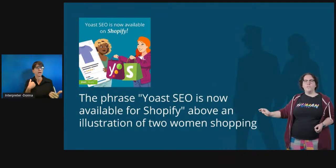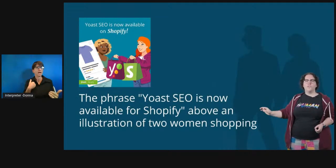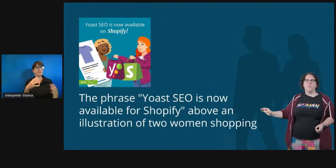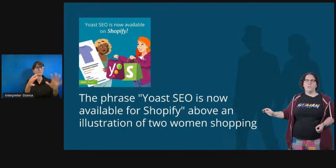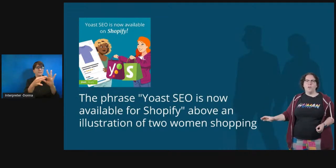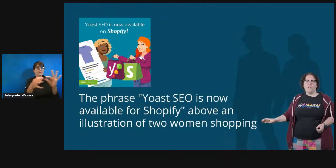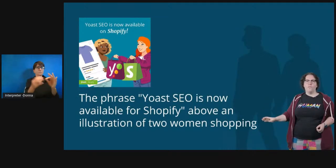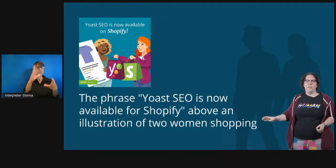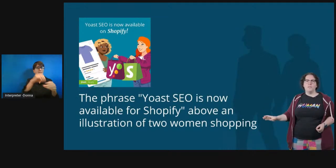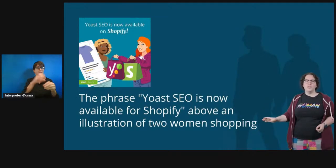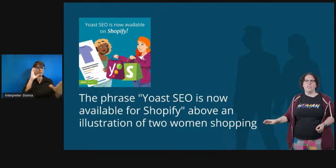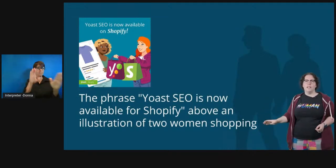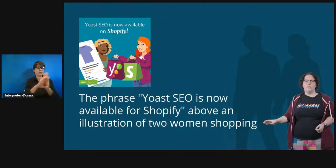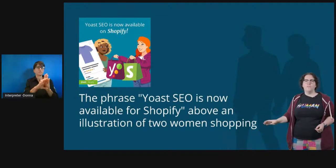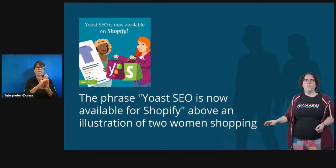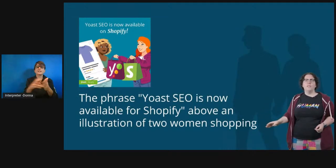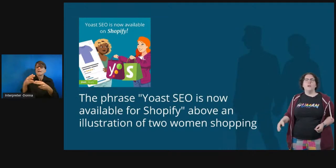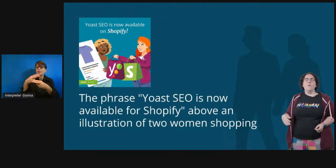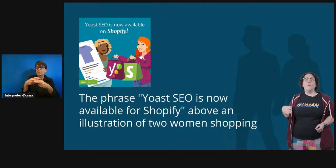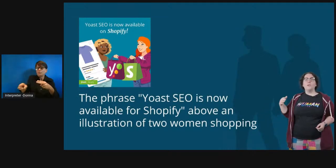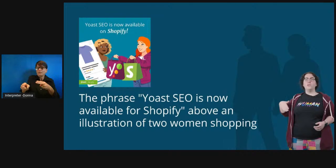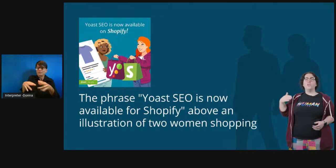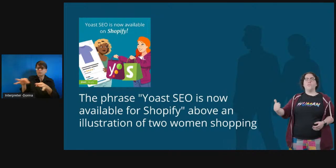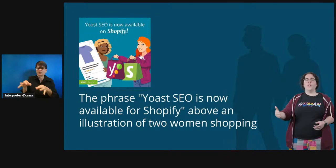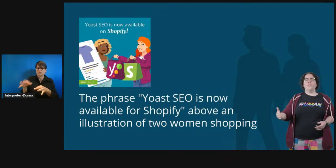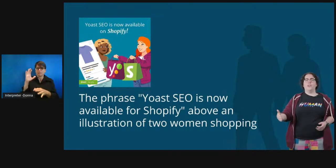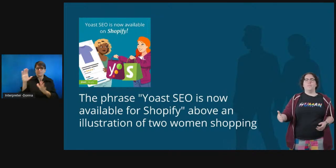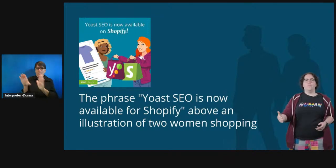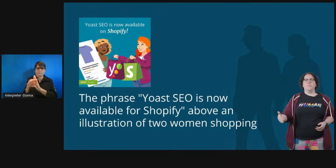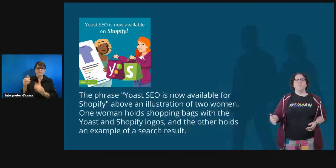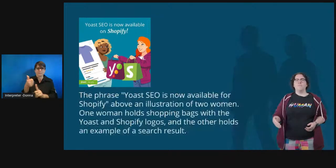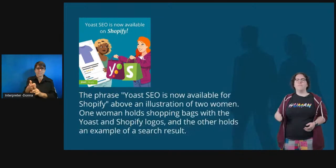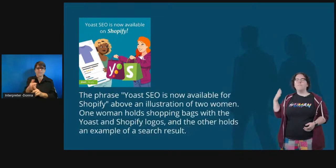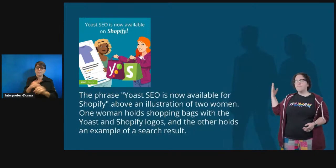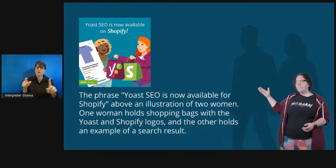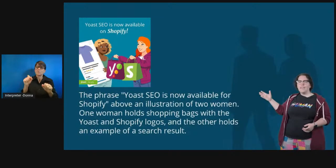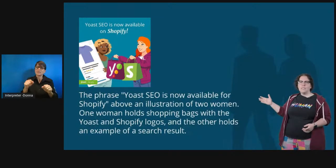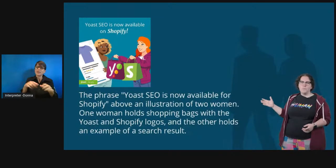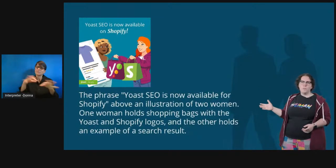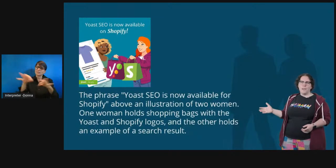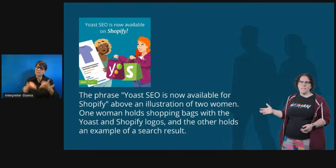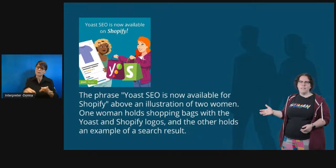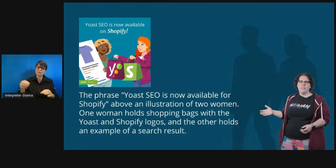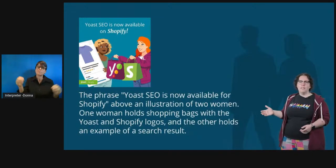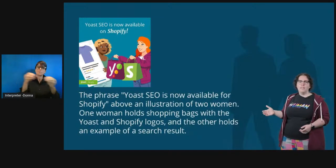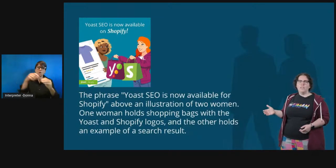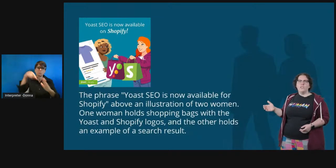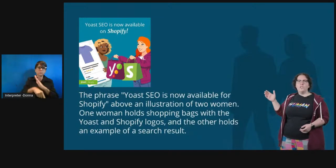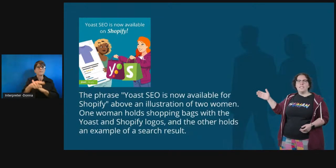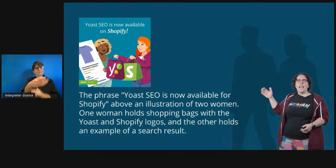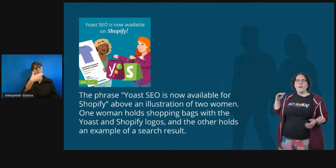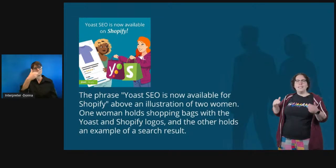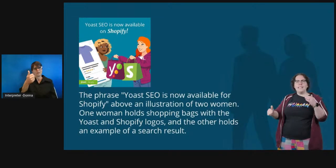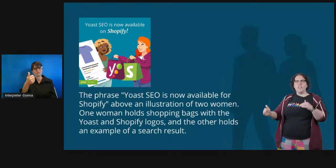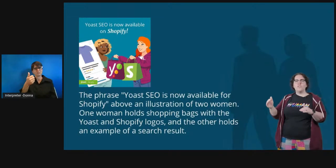There is important context here that we have not communicated to this picture . The text in the image and brief description of the image itself